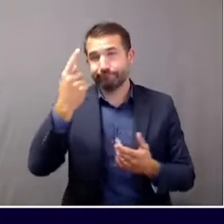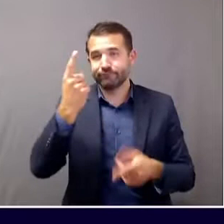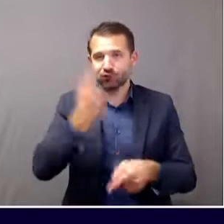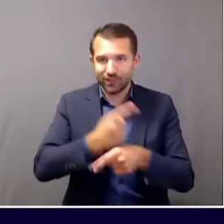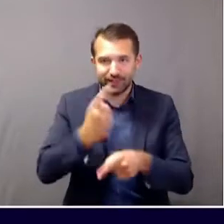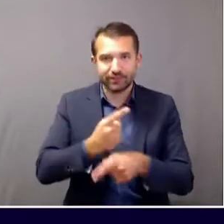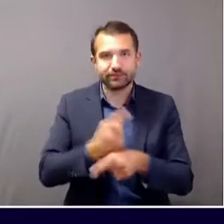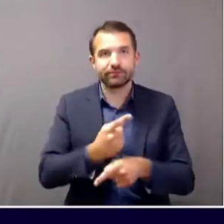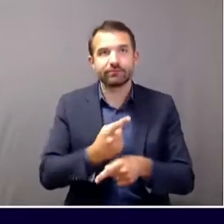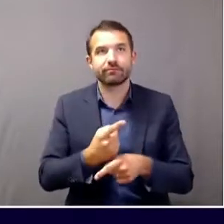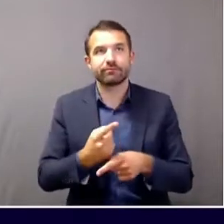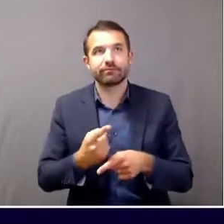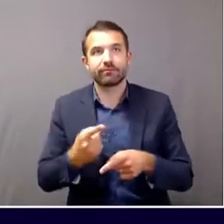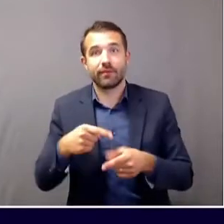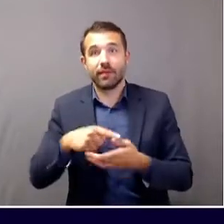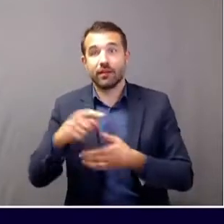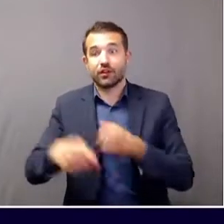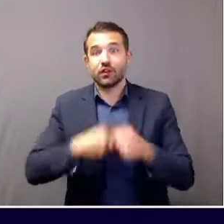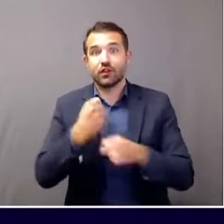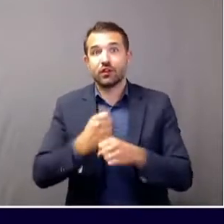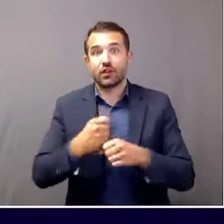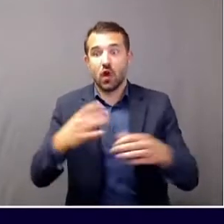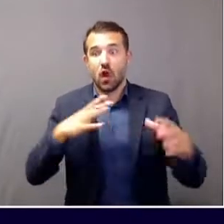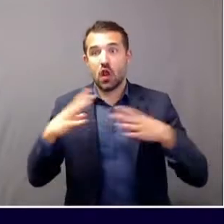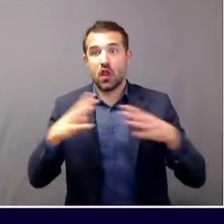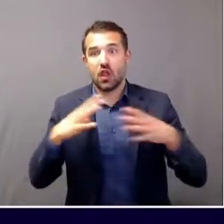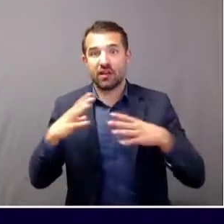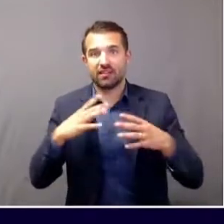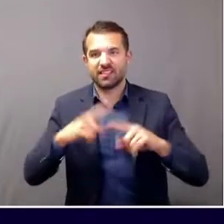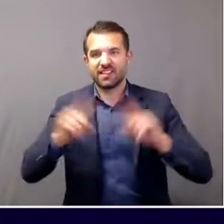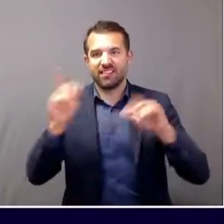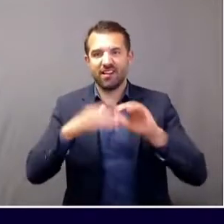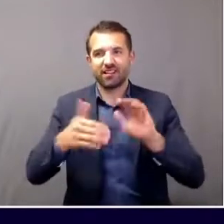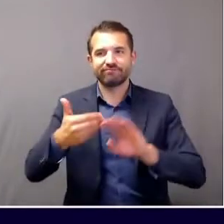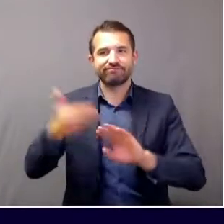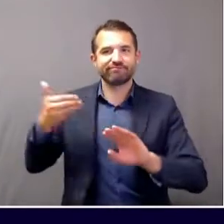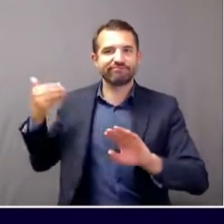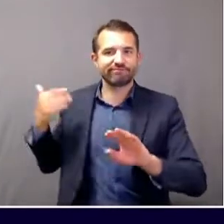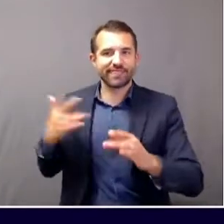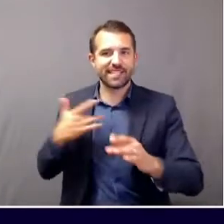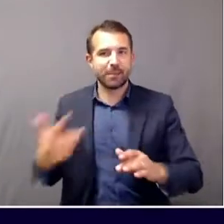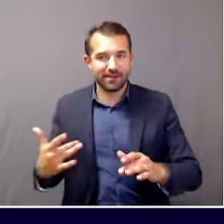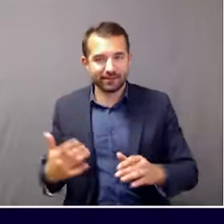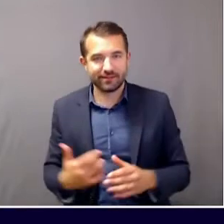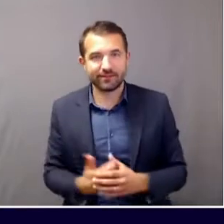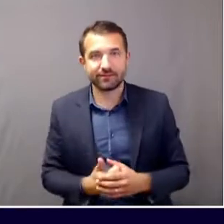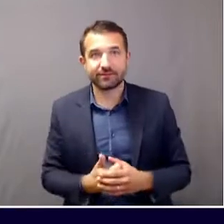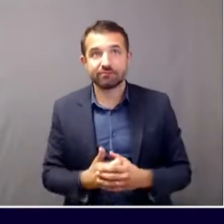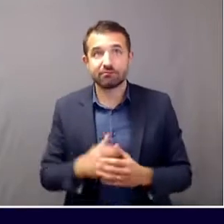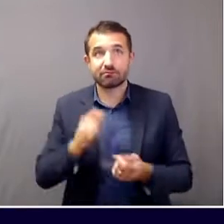probably won't look the same as